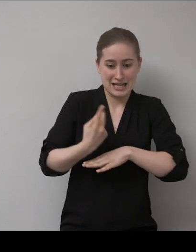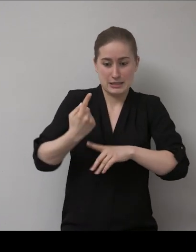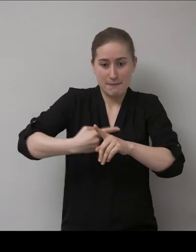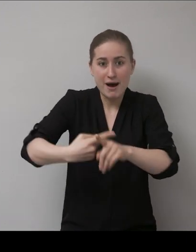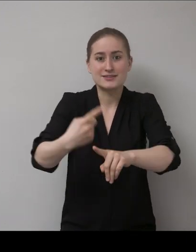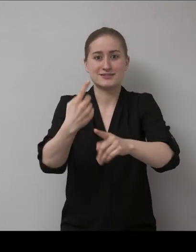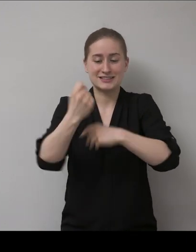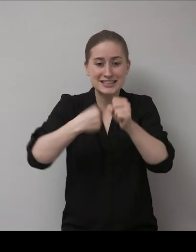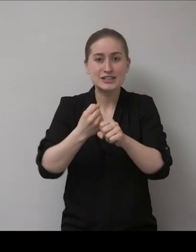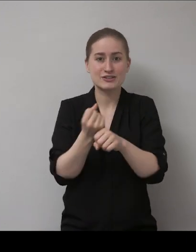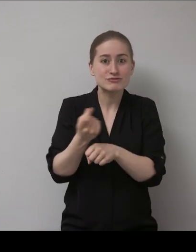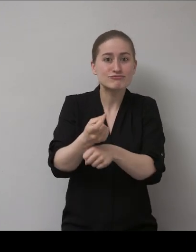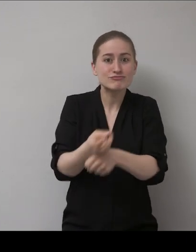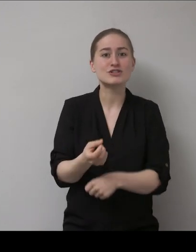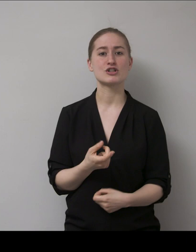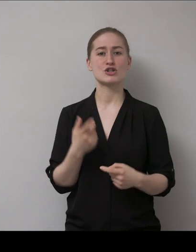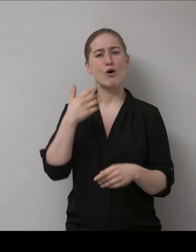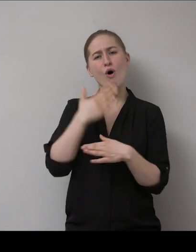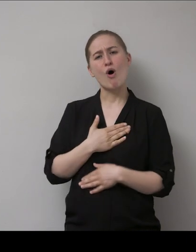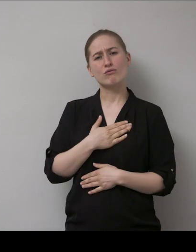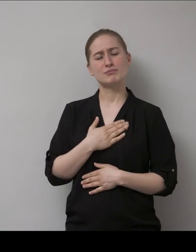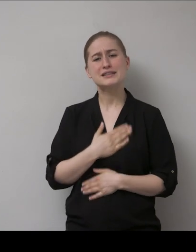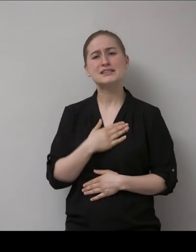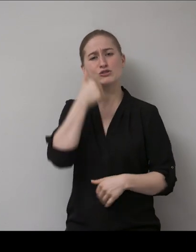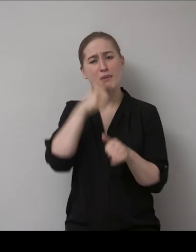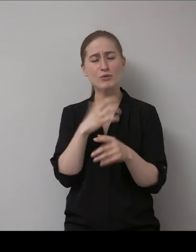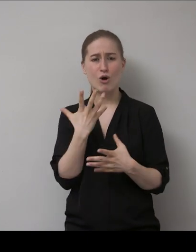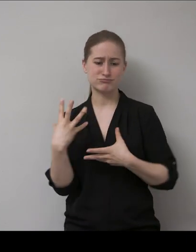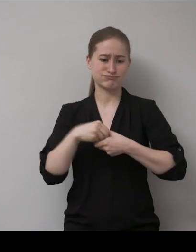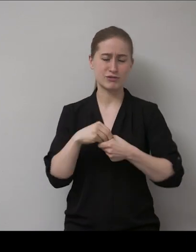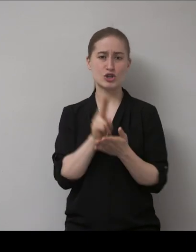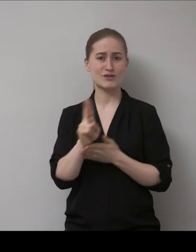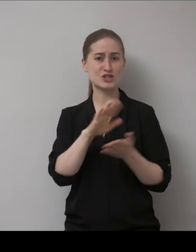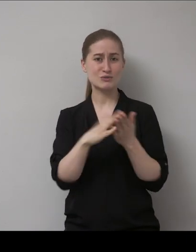So, please, always remember that you're part of the university community, and that we really want to see